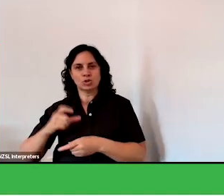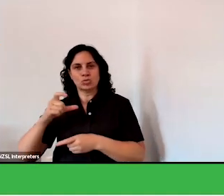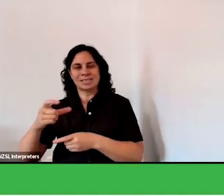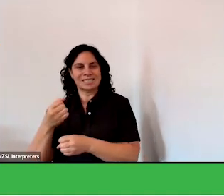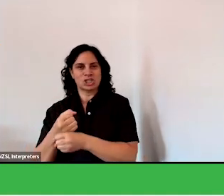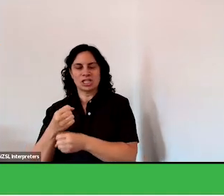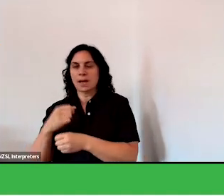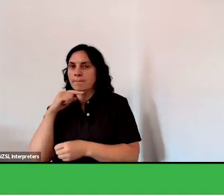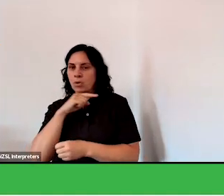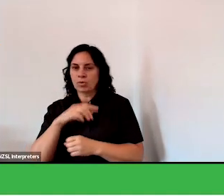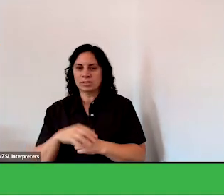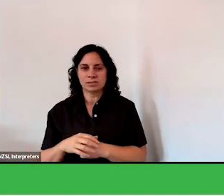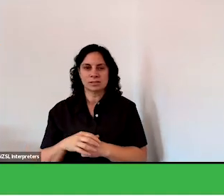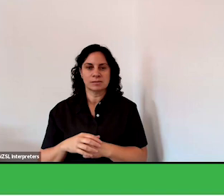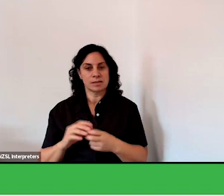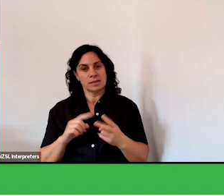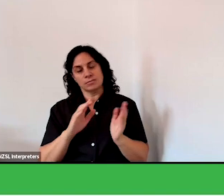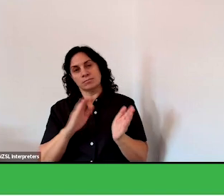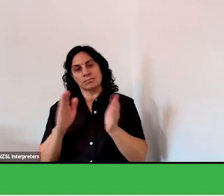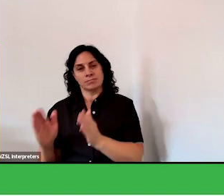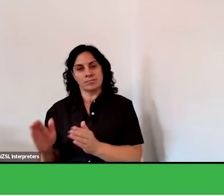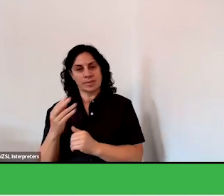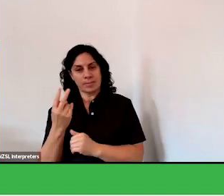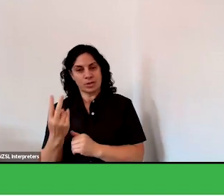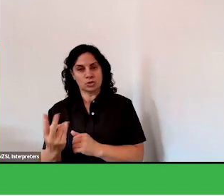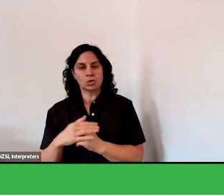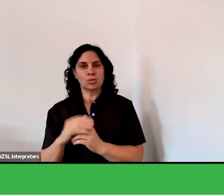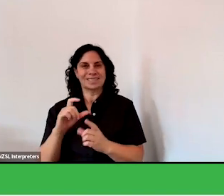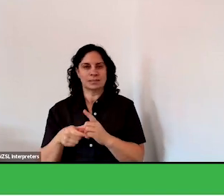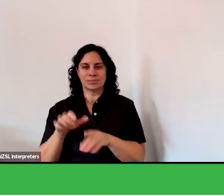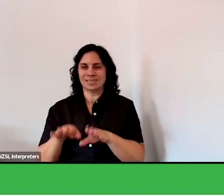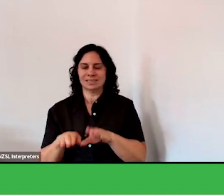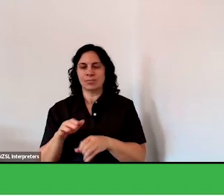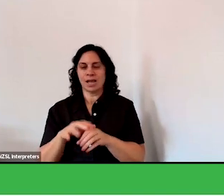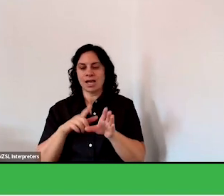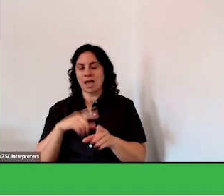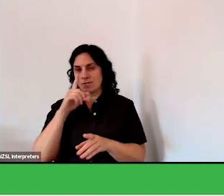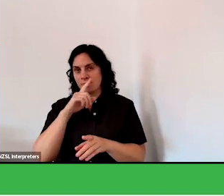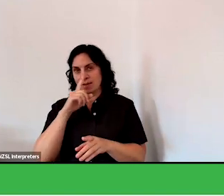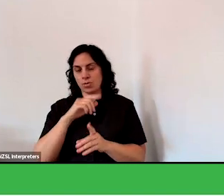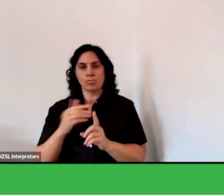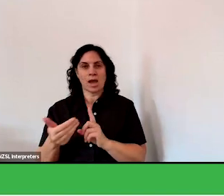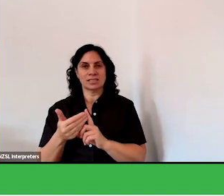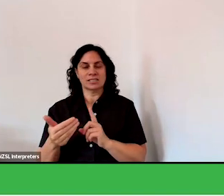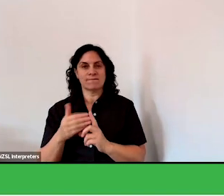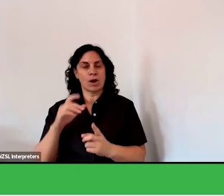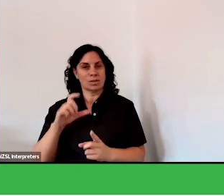And if we move on to figure two, we see a similar pattern for disability young people who are identified as having a disability reported lower